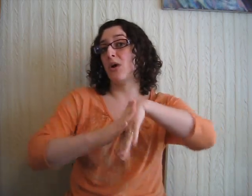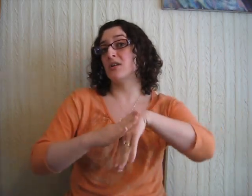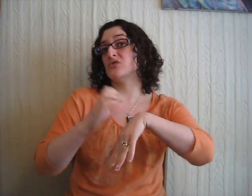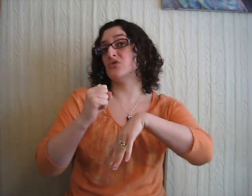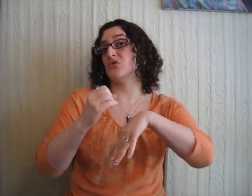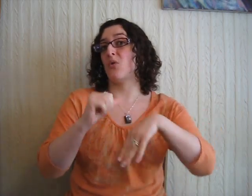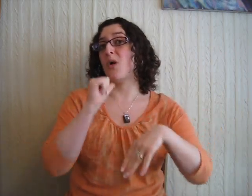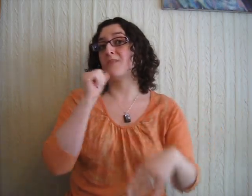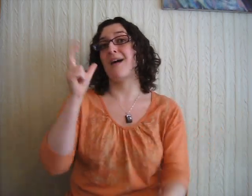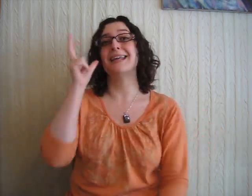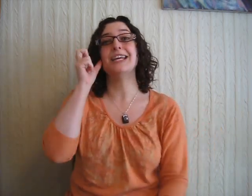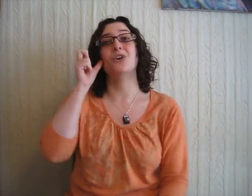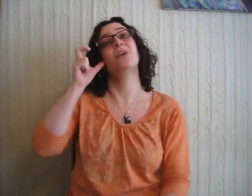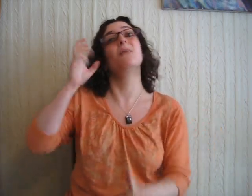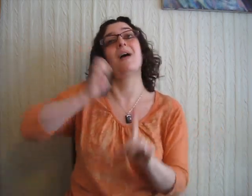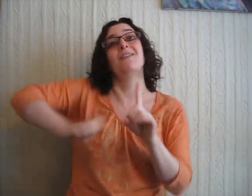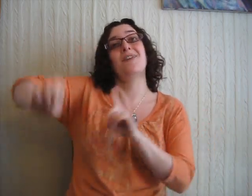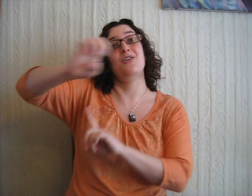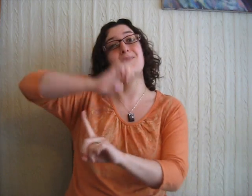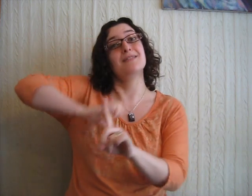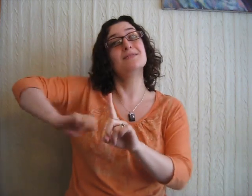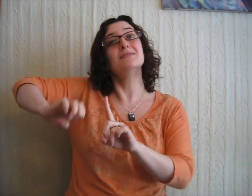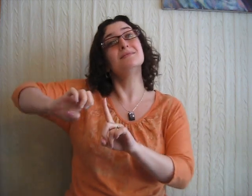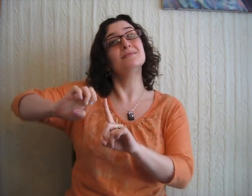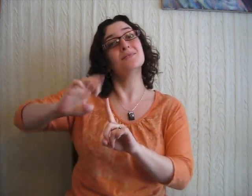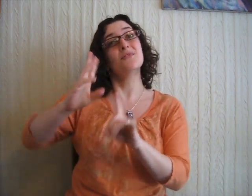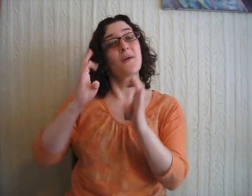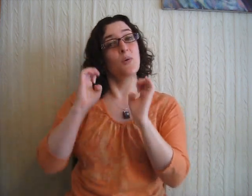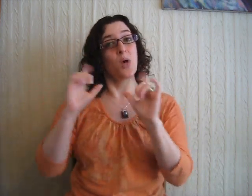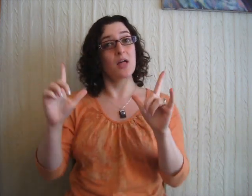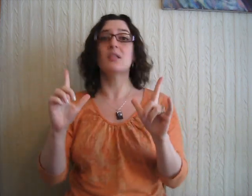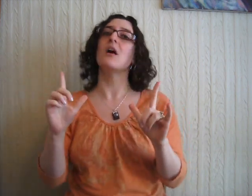So I'm not hearing my environmental very well